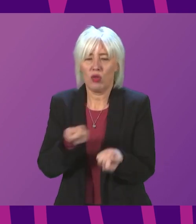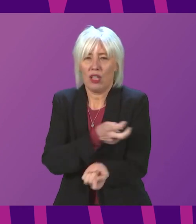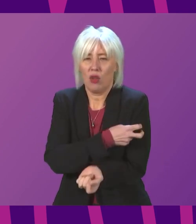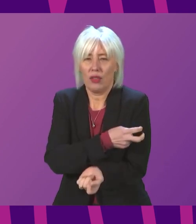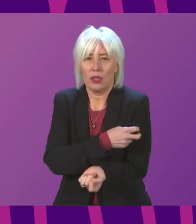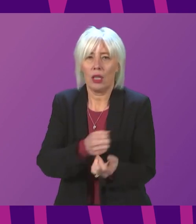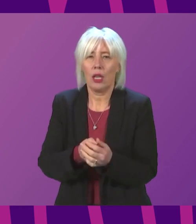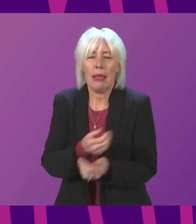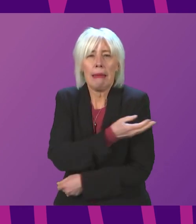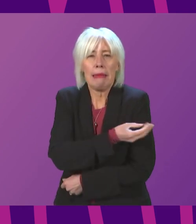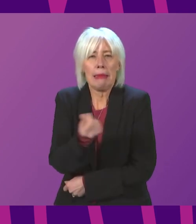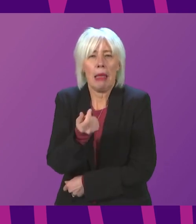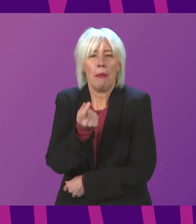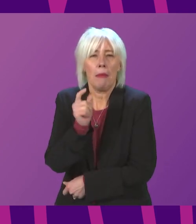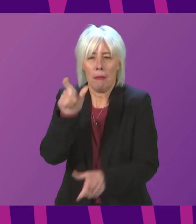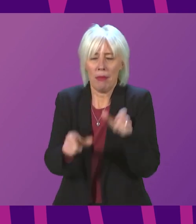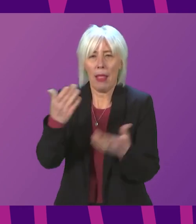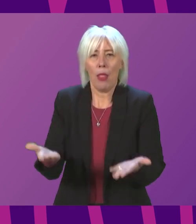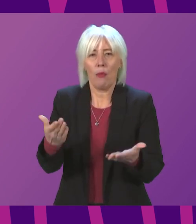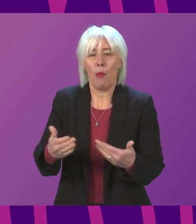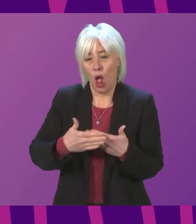Some people who are currently living with long Covid—including some who caught Covid